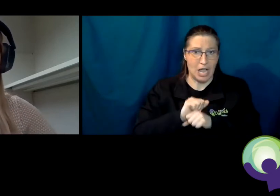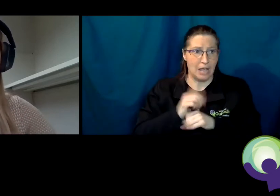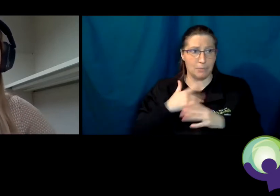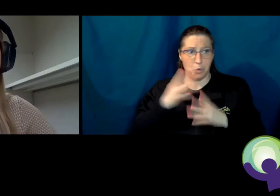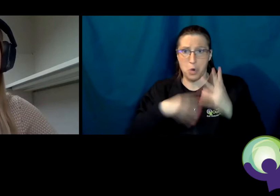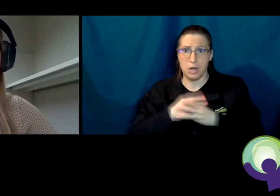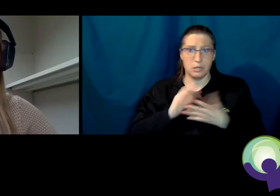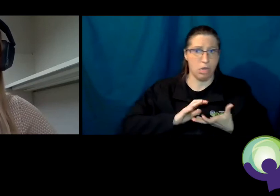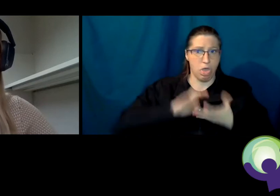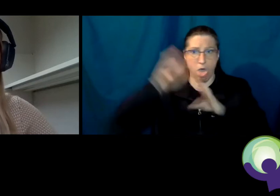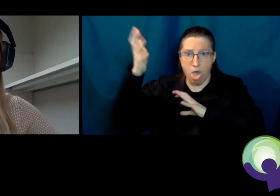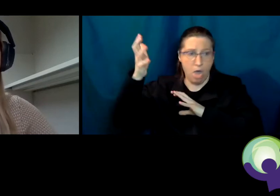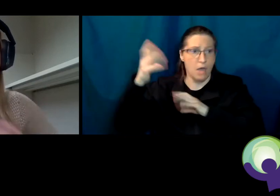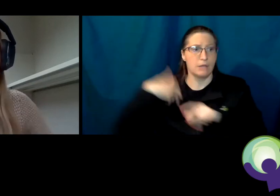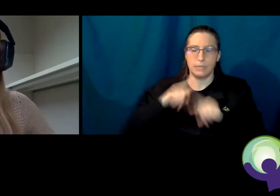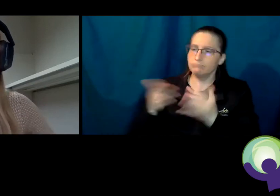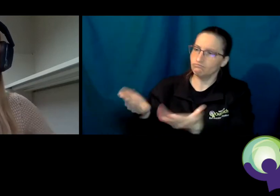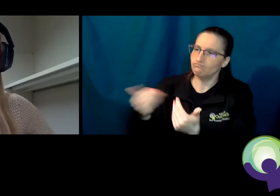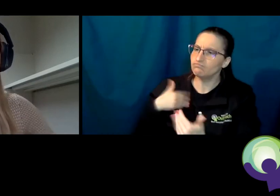and being able to offer them that little piece of hope that